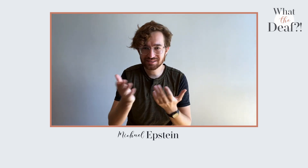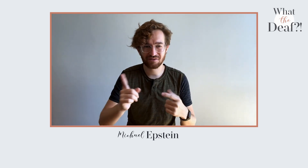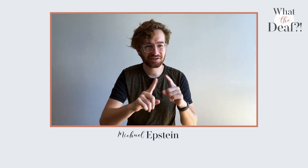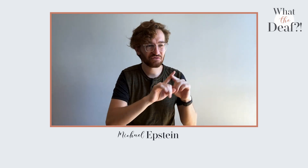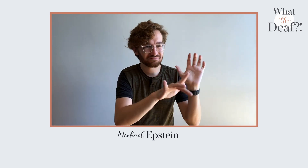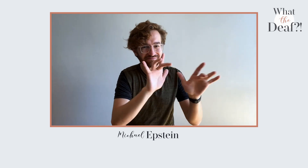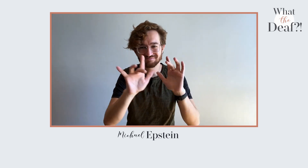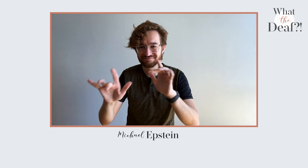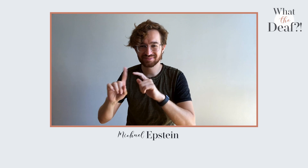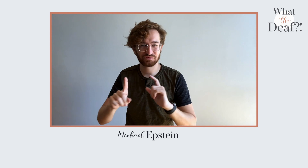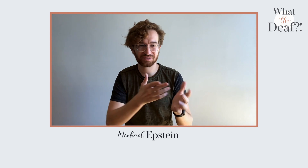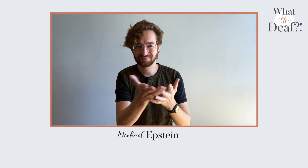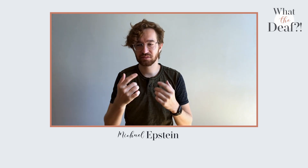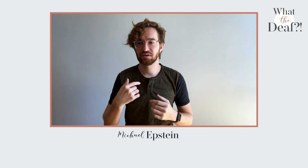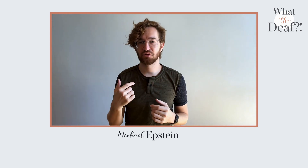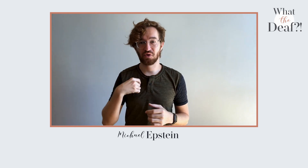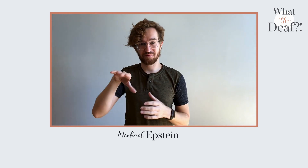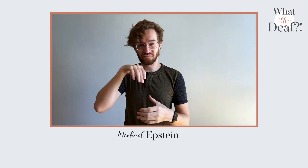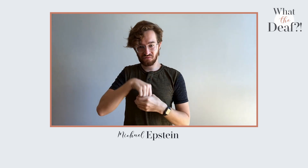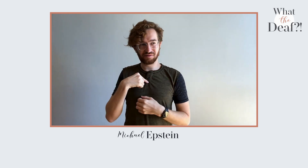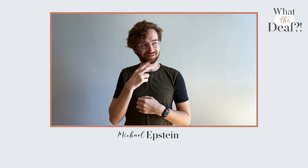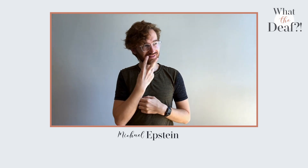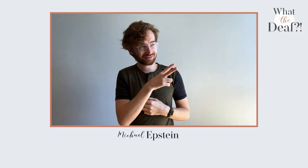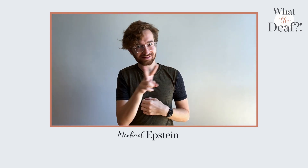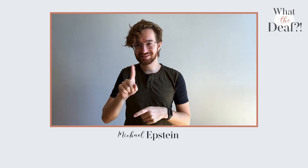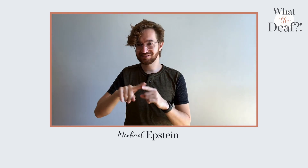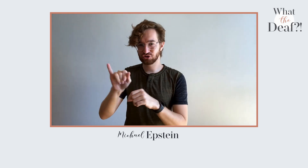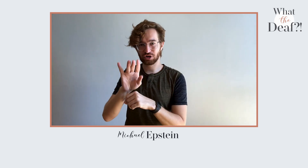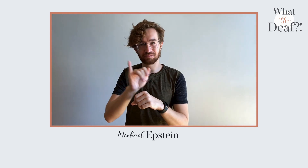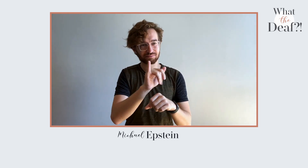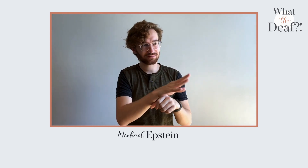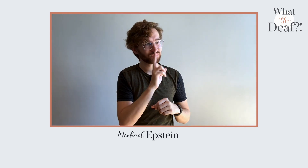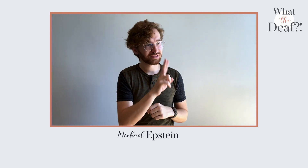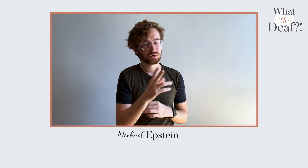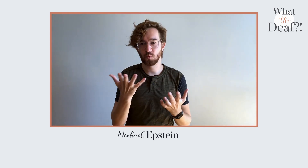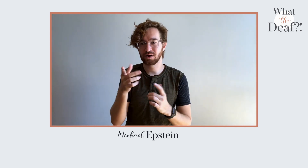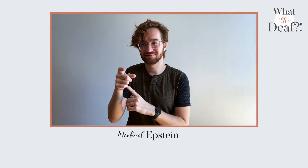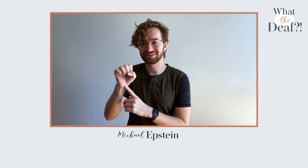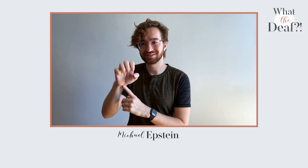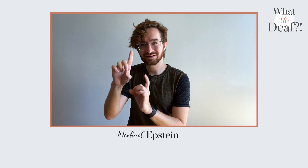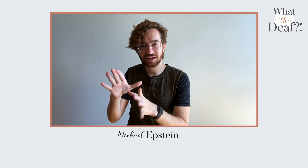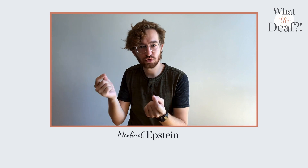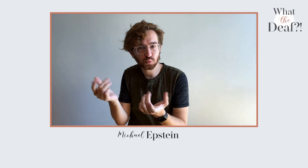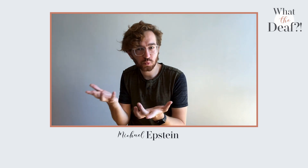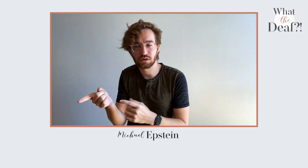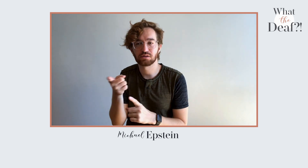You're in a variety of different areas. So I was able to see all of these different jobs. I was able to watch what set designers do,